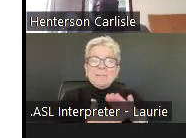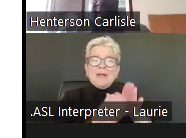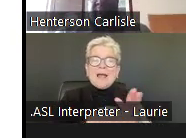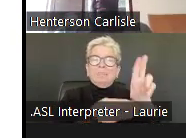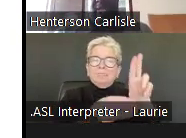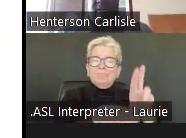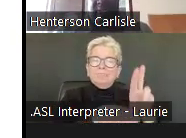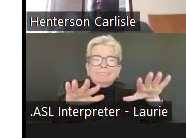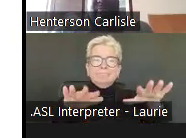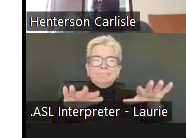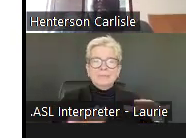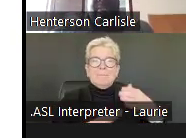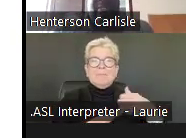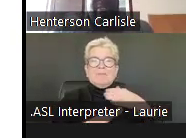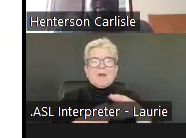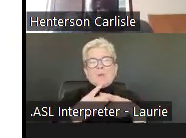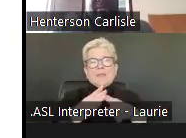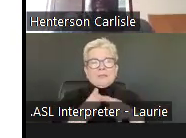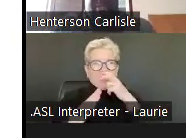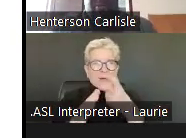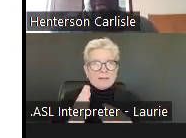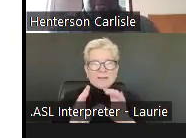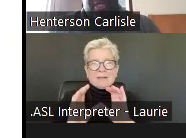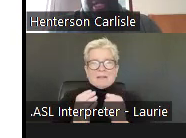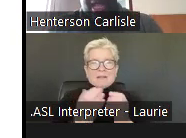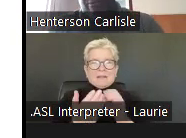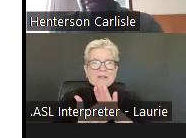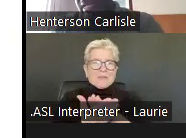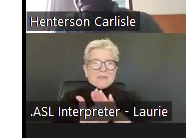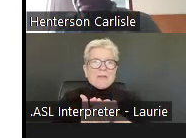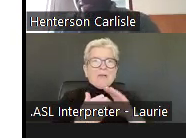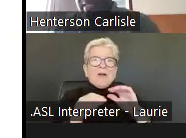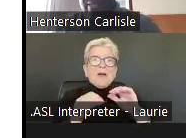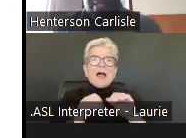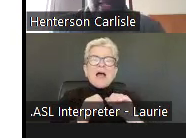academics. How do we learn how to be a school community? How is that going to look in this